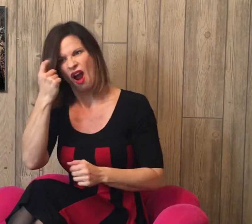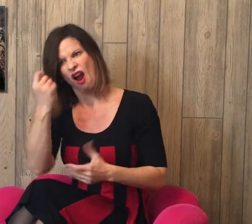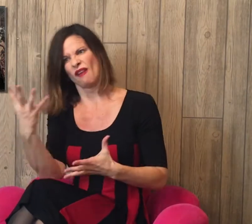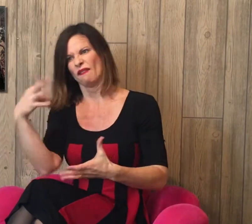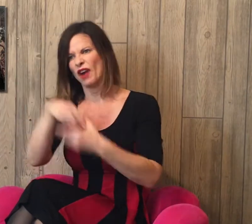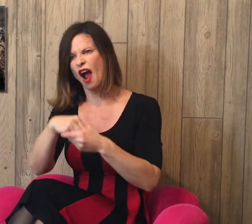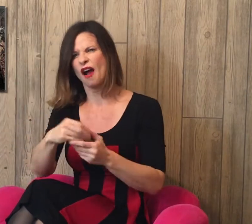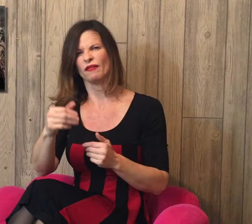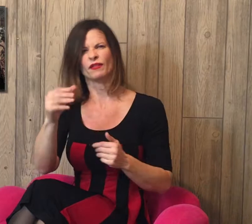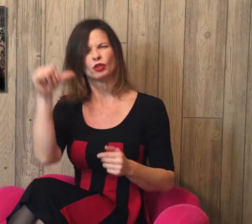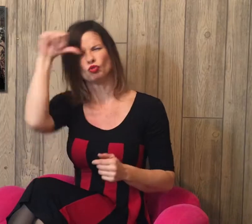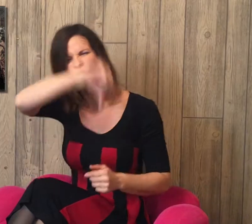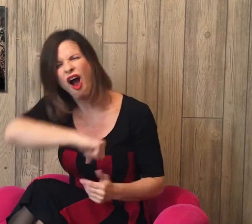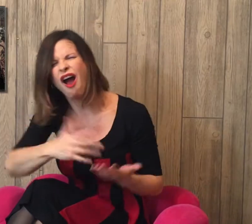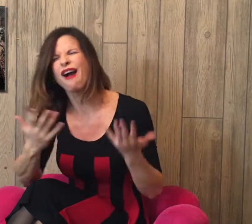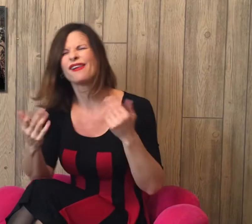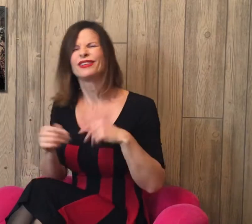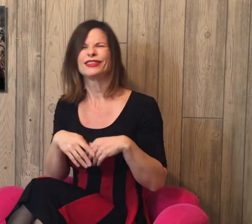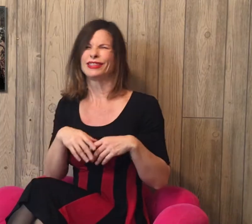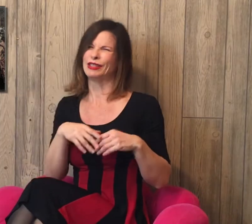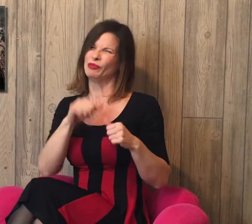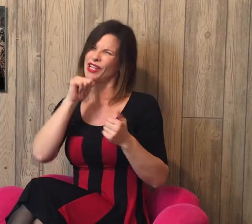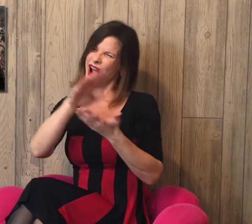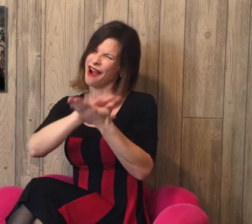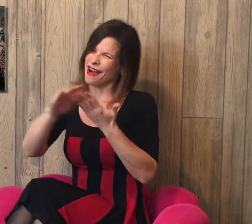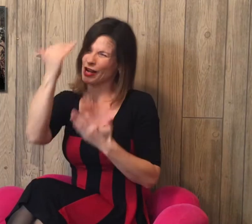Having sex under the influence of alcohol was involved.